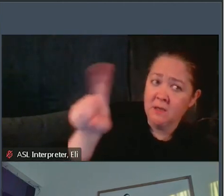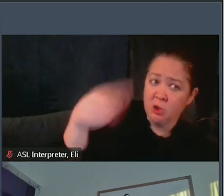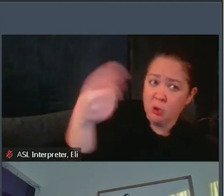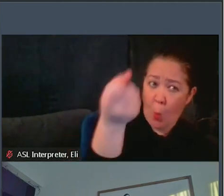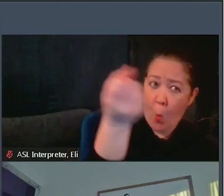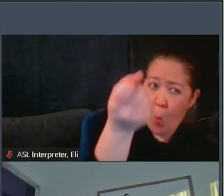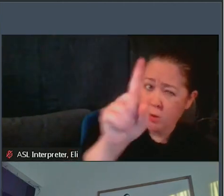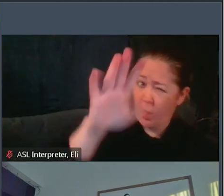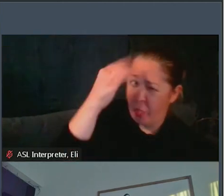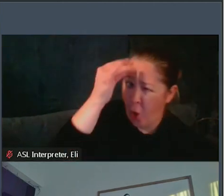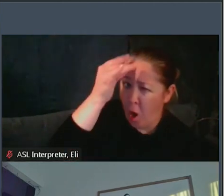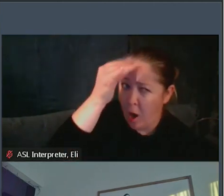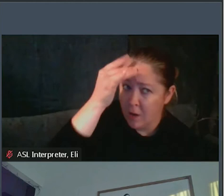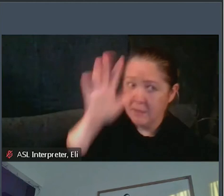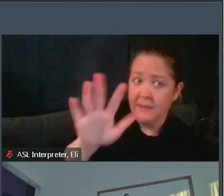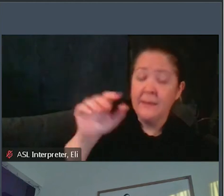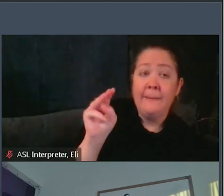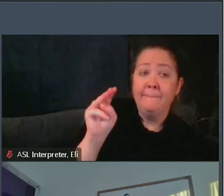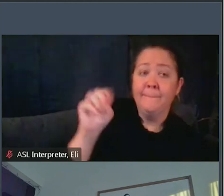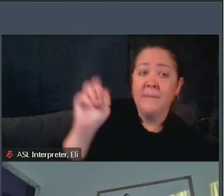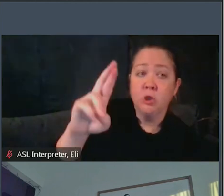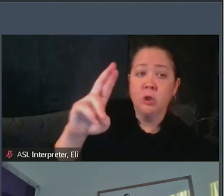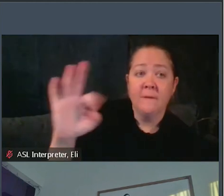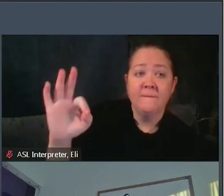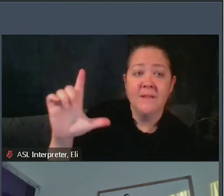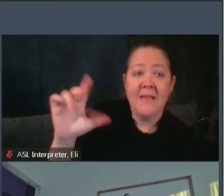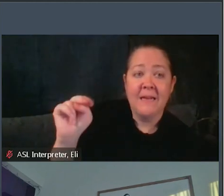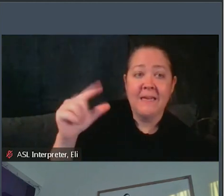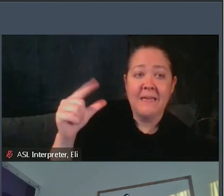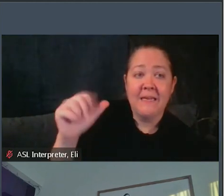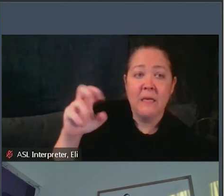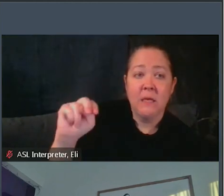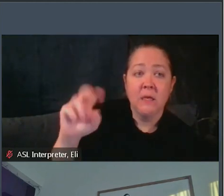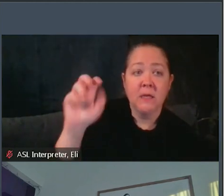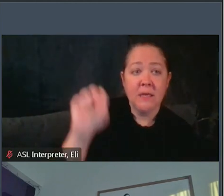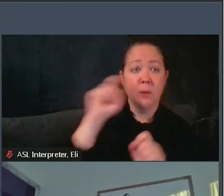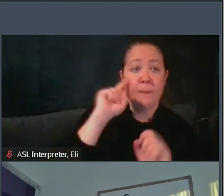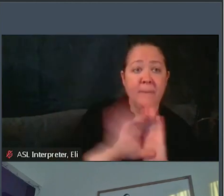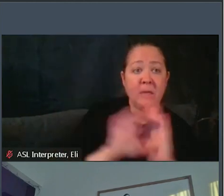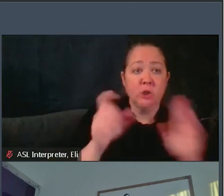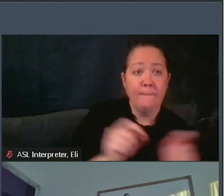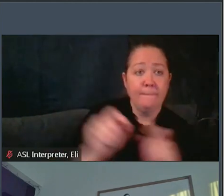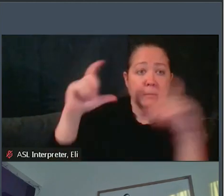Mr. Flanagan, can you pull up the site so that we can see the, the orientation? Maybe?